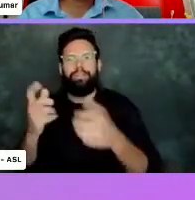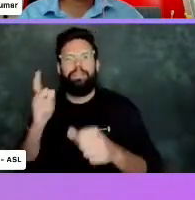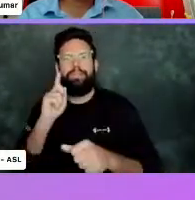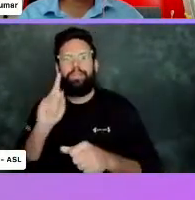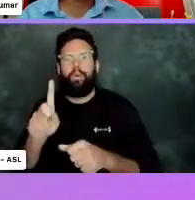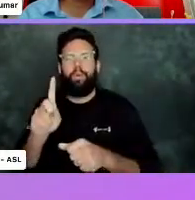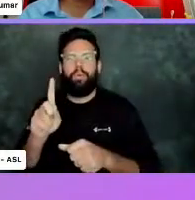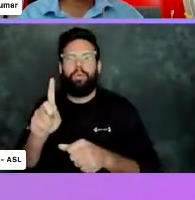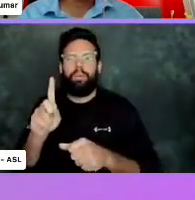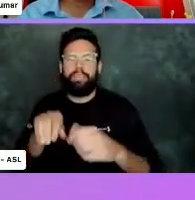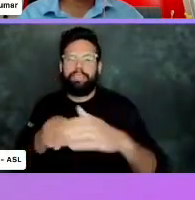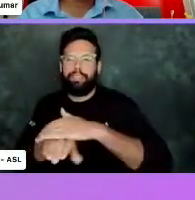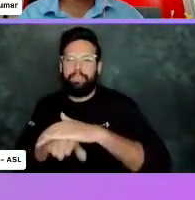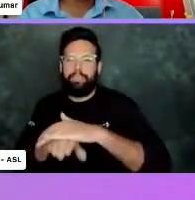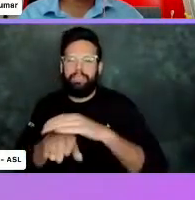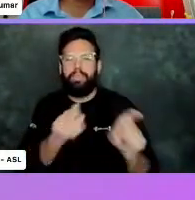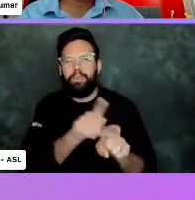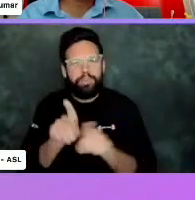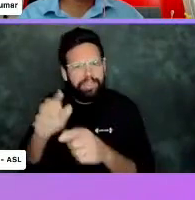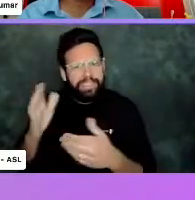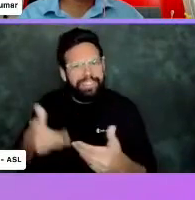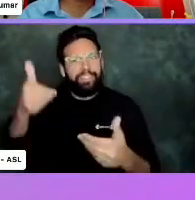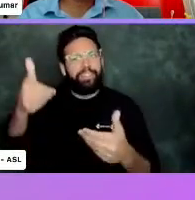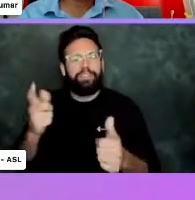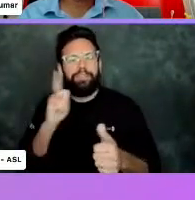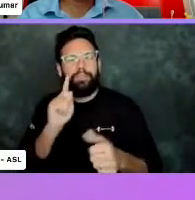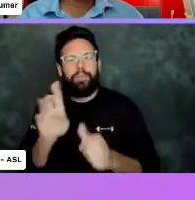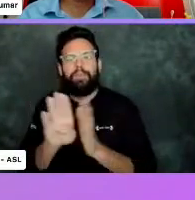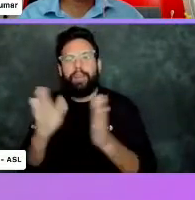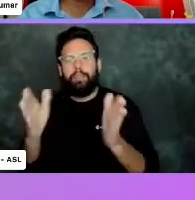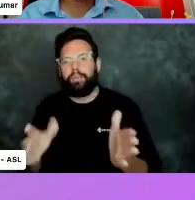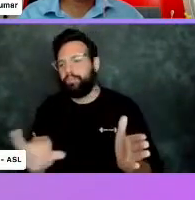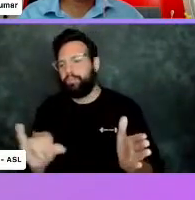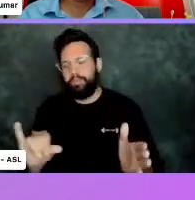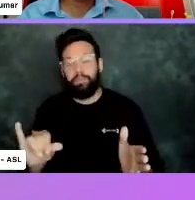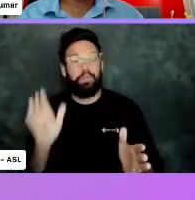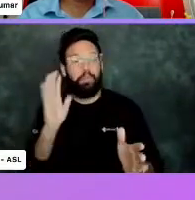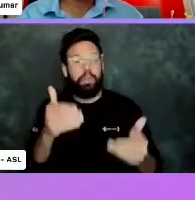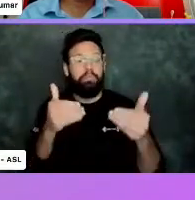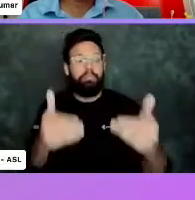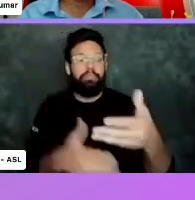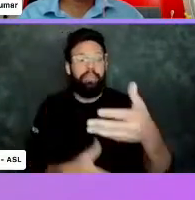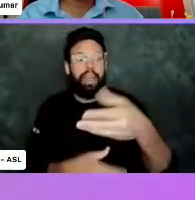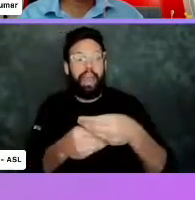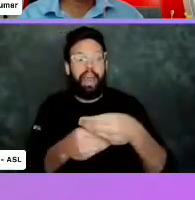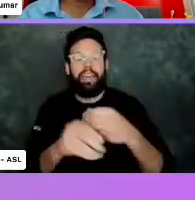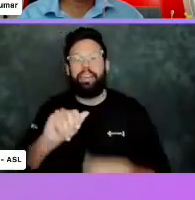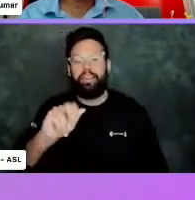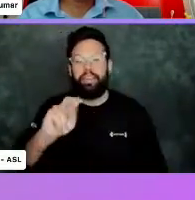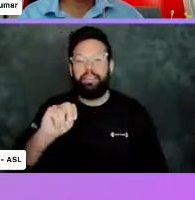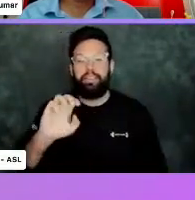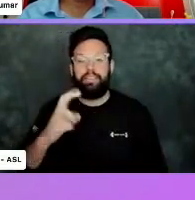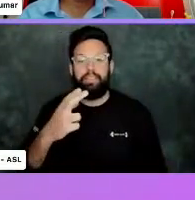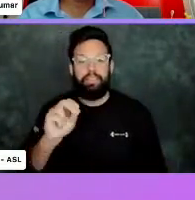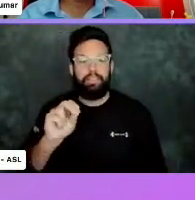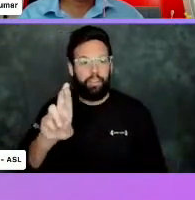So I'm actually going to mark this up as an anchor with the a html tag. I'm going to take this URL that we open in a new tab